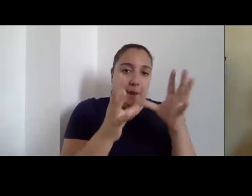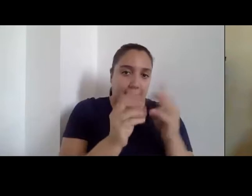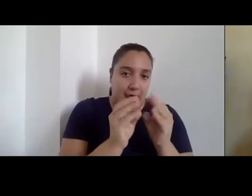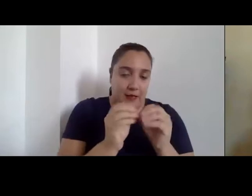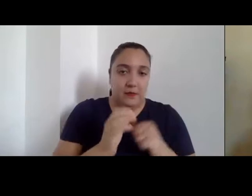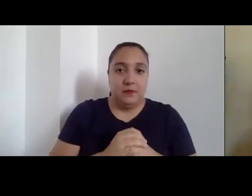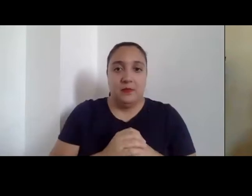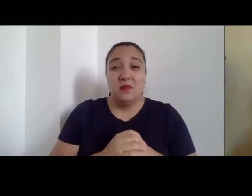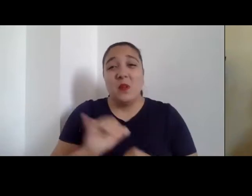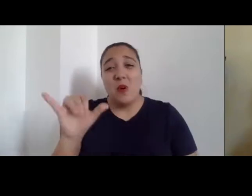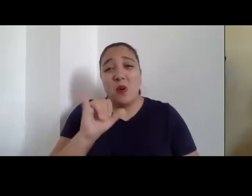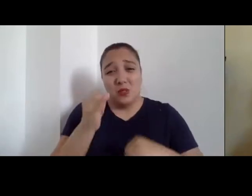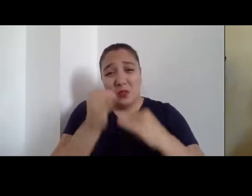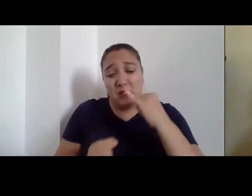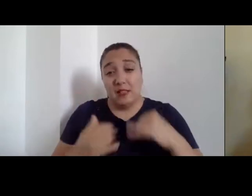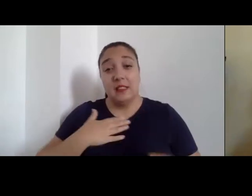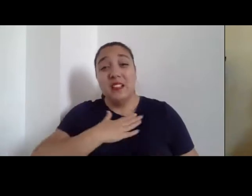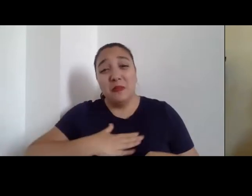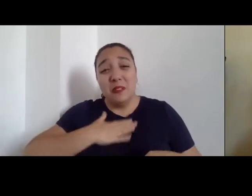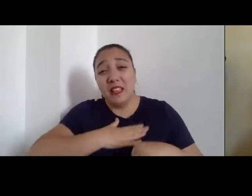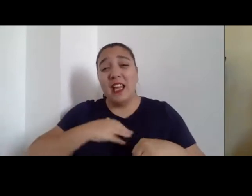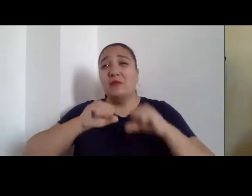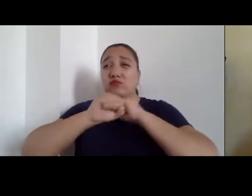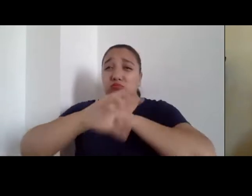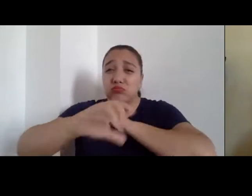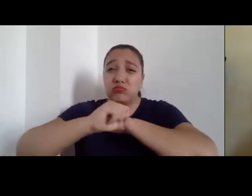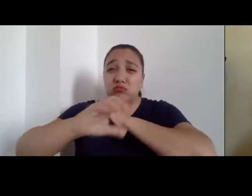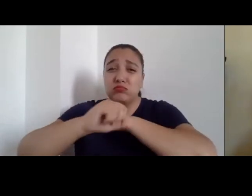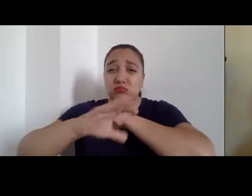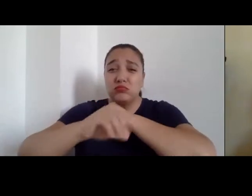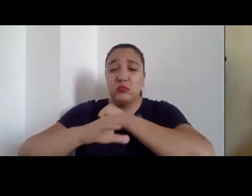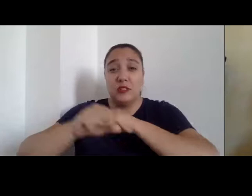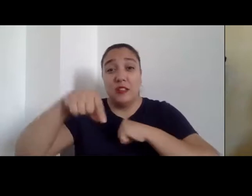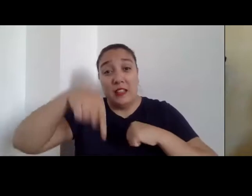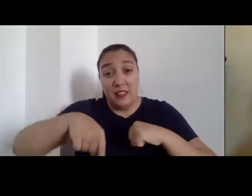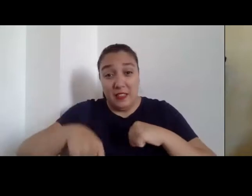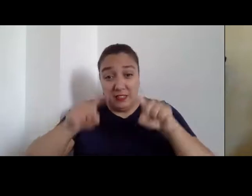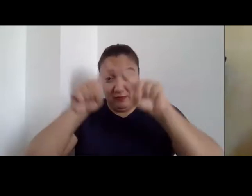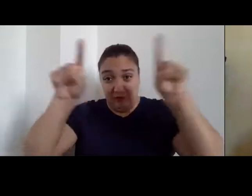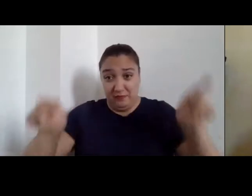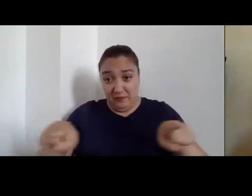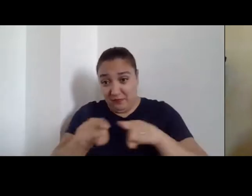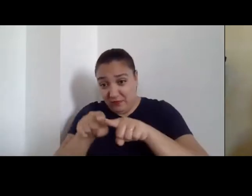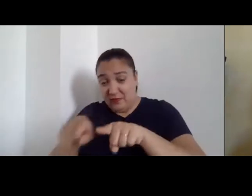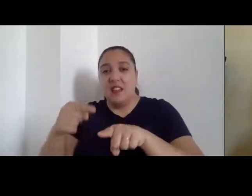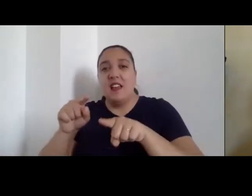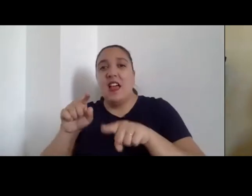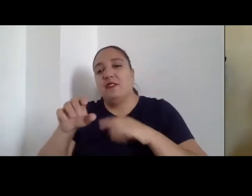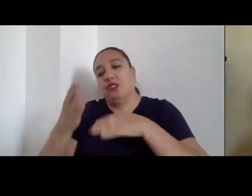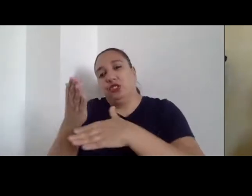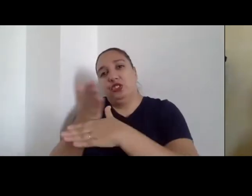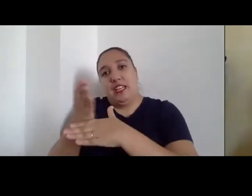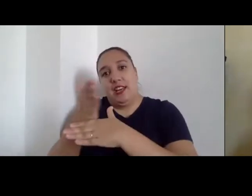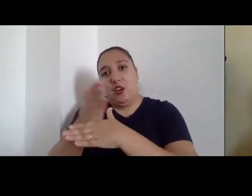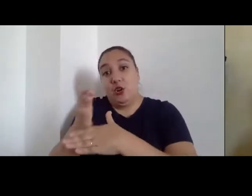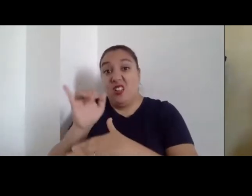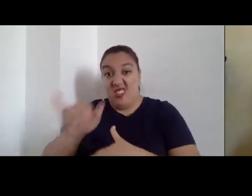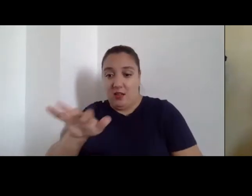hit the shared arrow to share this conversation directly to your Facebook page. Repost, tag us, and share your takeaways